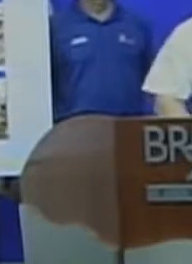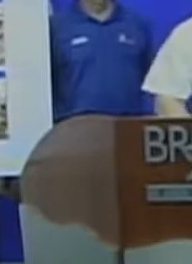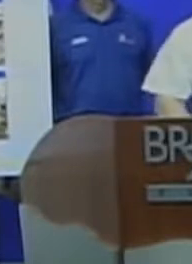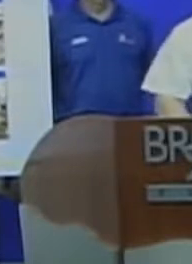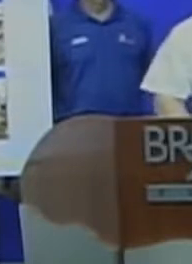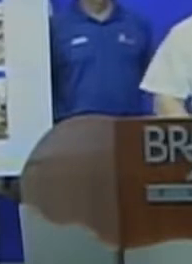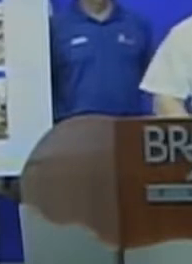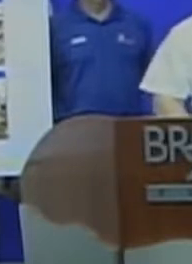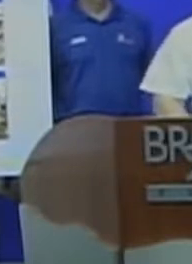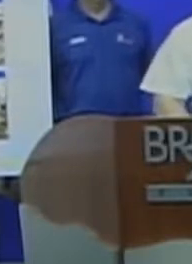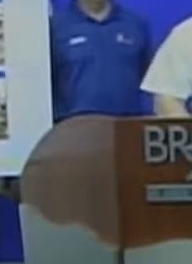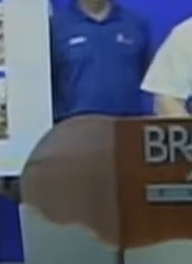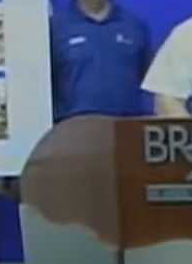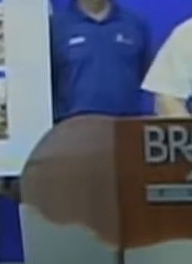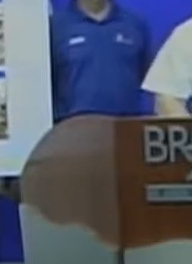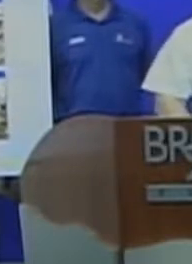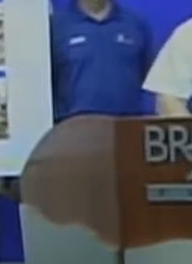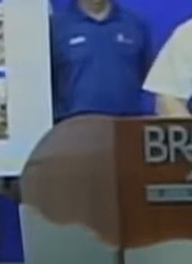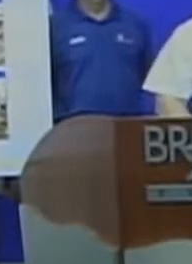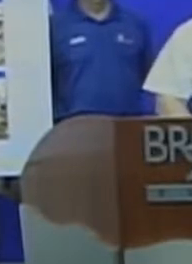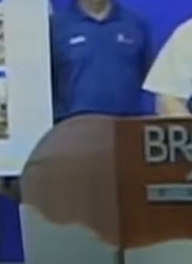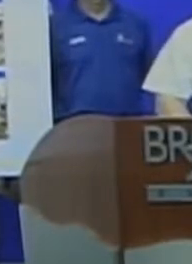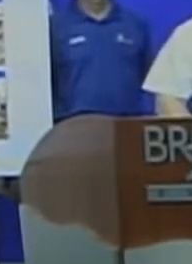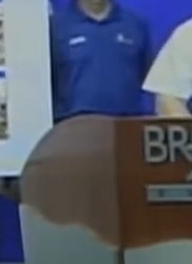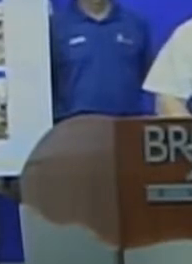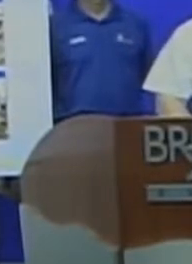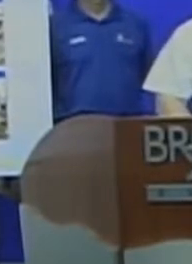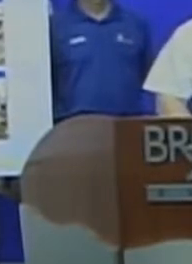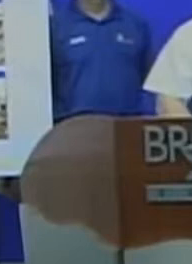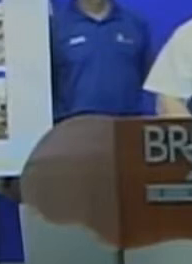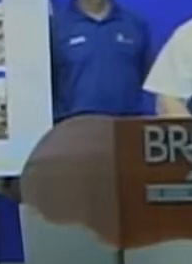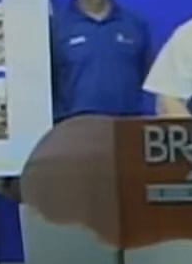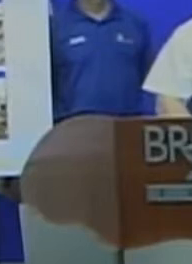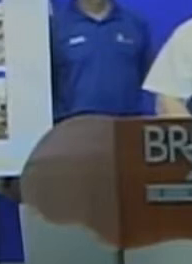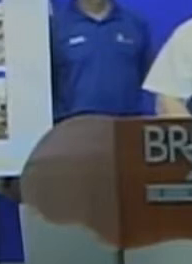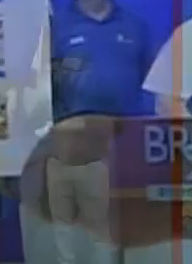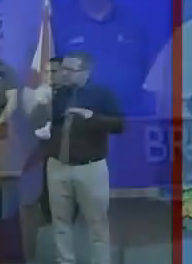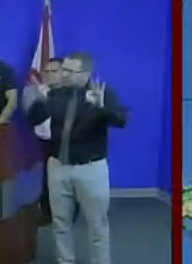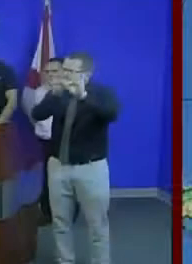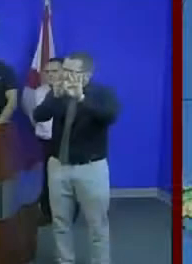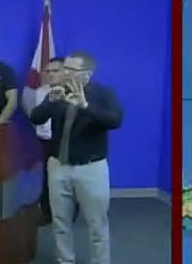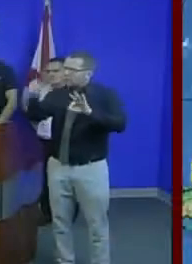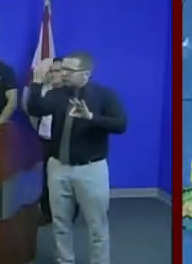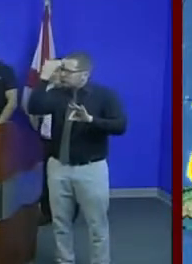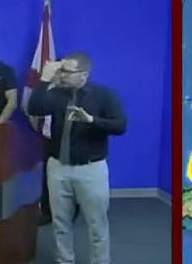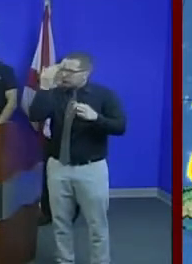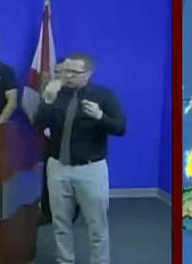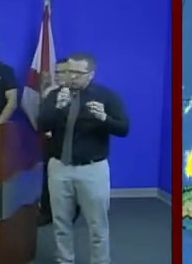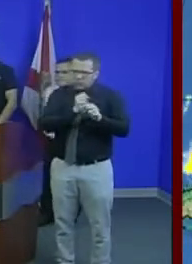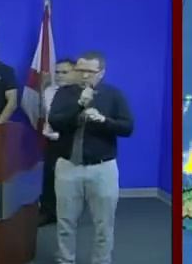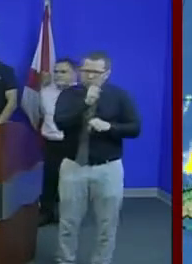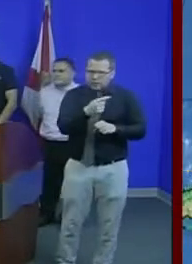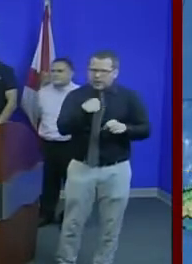MEMBER YOUR FAMILY AND FOR AT LEAST THREE DAYS THAT INCLUDE YOUR PELTS. YOU SHOULD STAY INSIDE IN A MORNING.